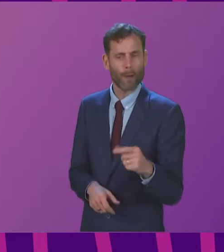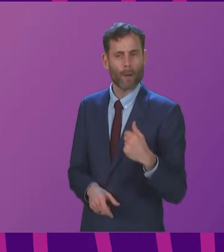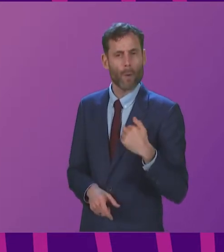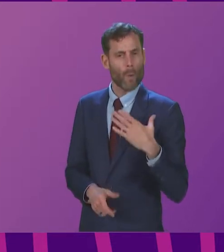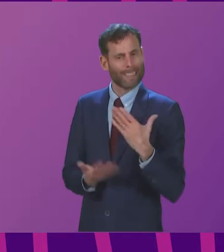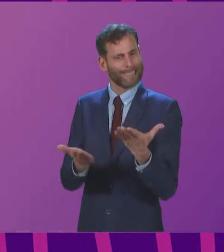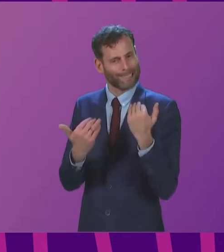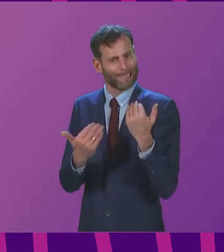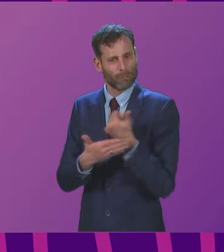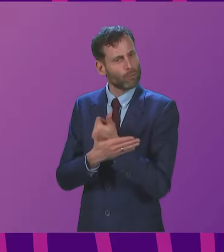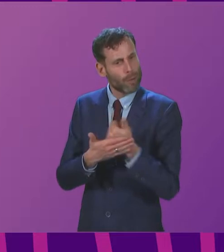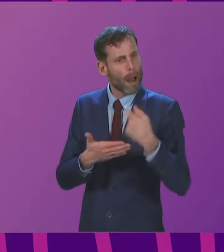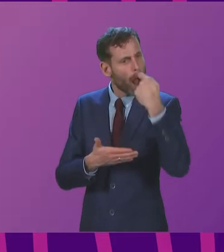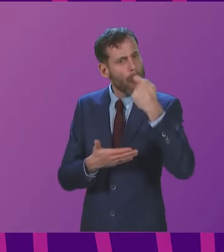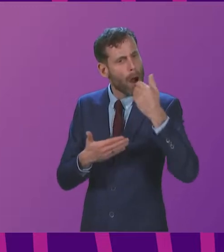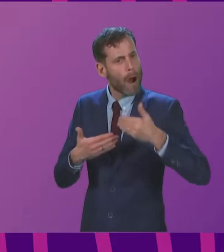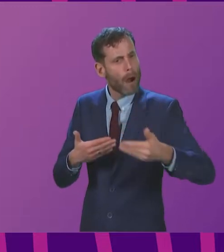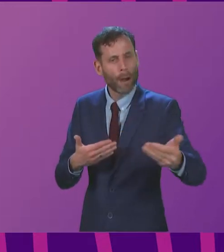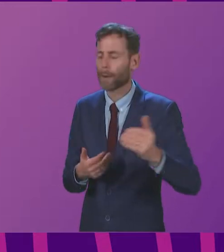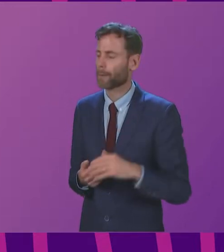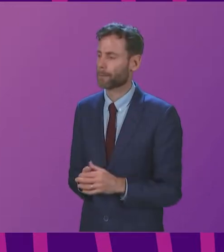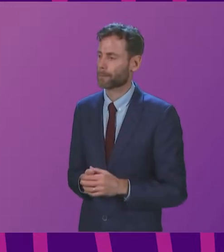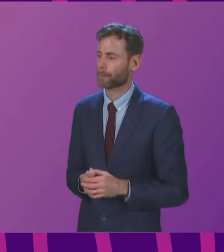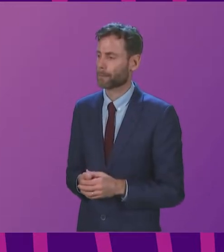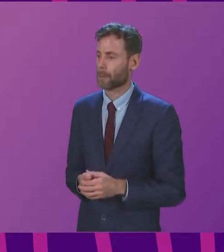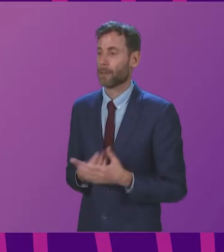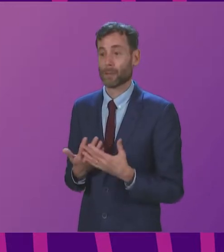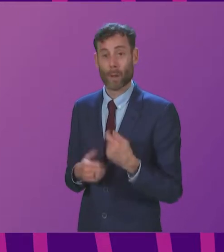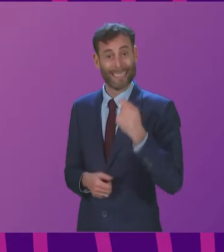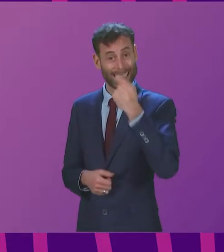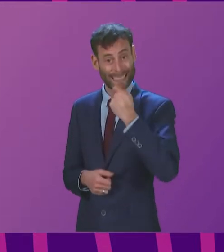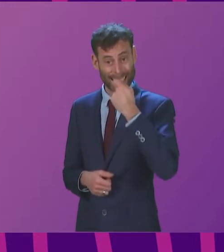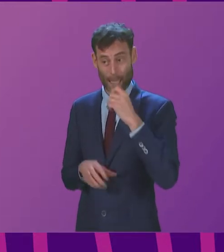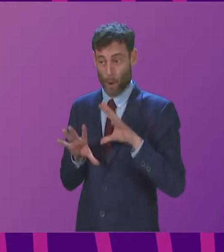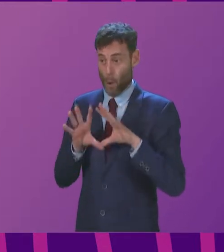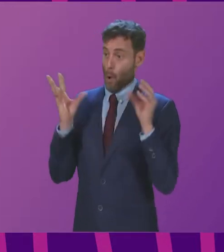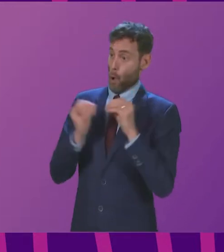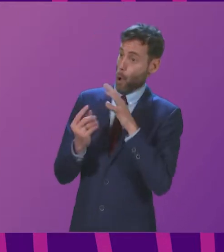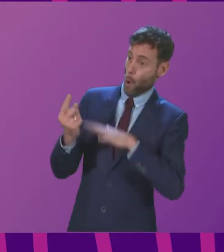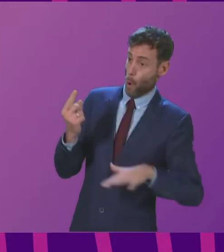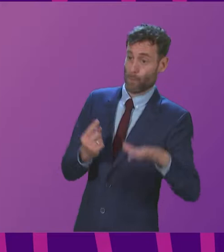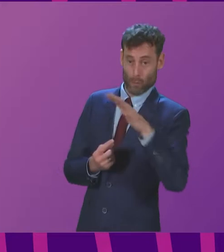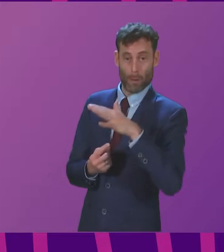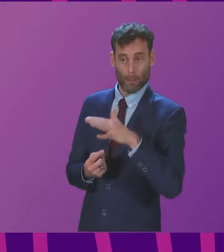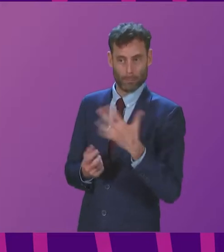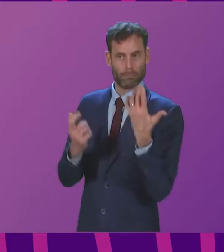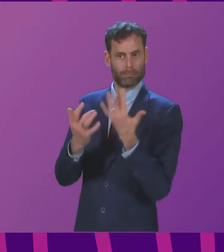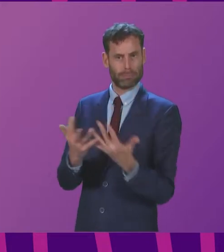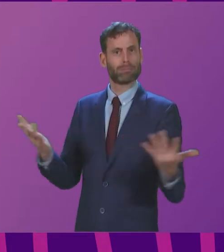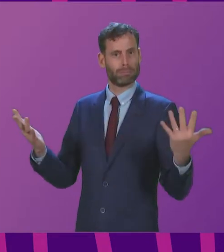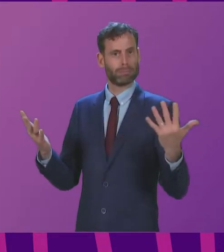more regularly than has been the case. Overall, the uptake of testing has been very strong,